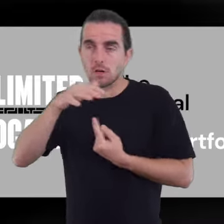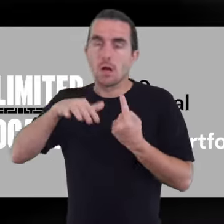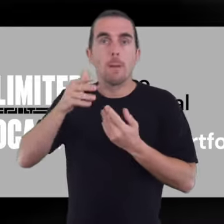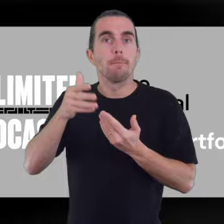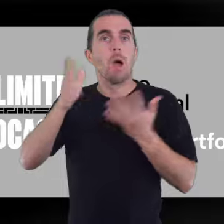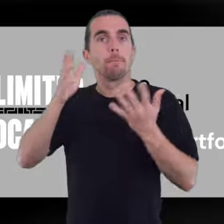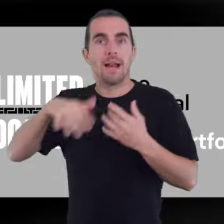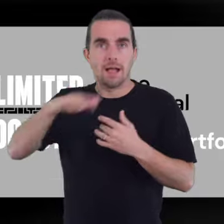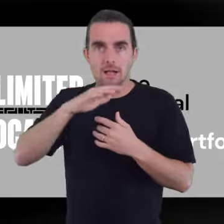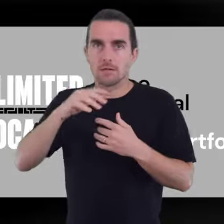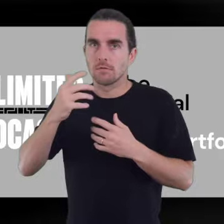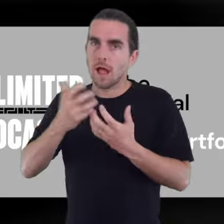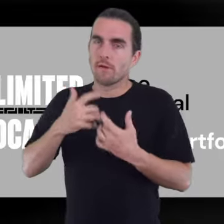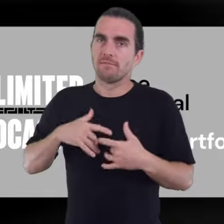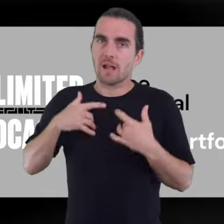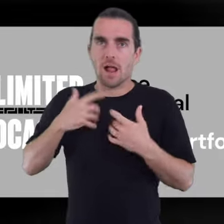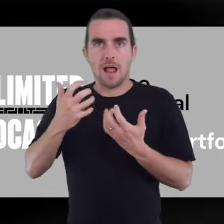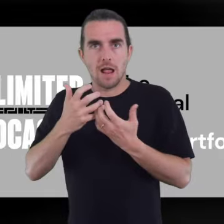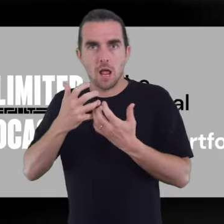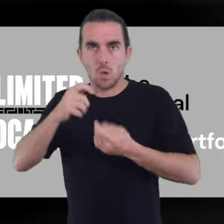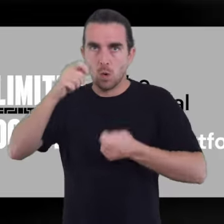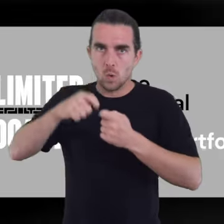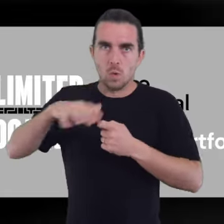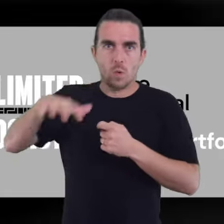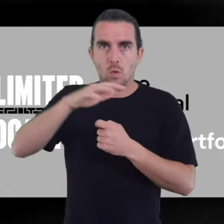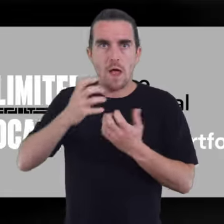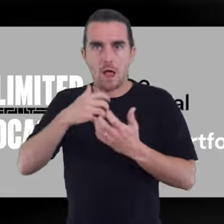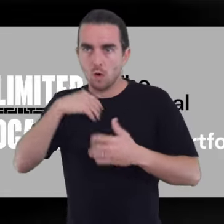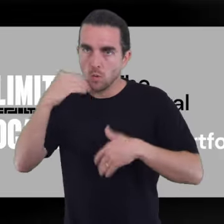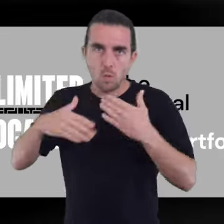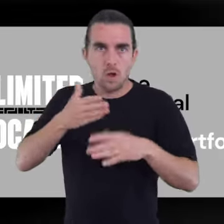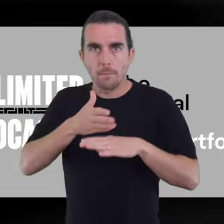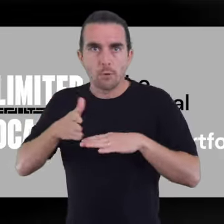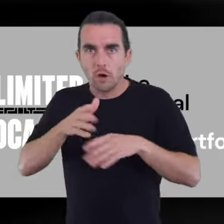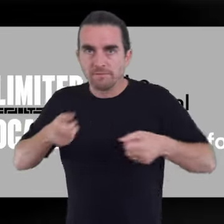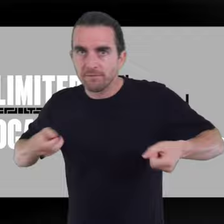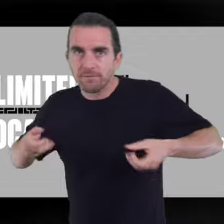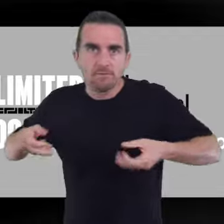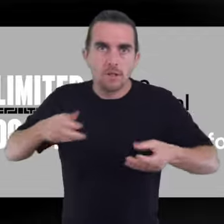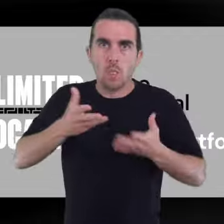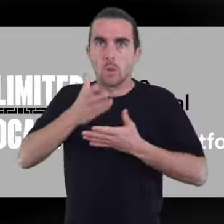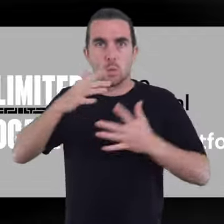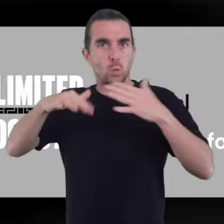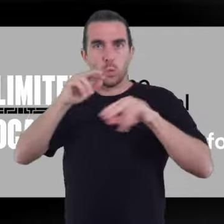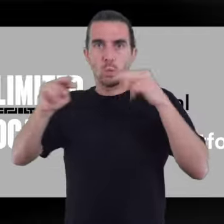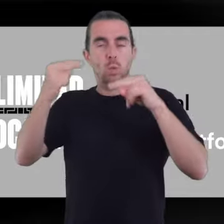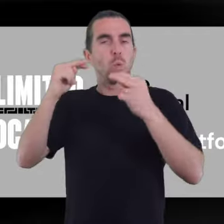makes me feel, and how it affects the way I move through society.